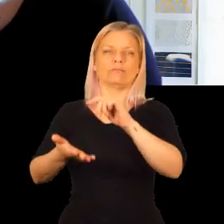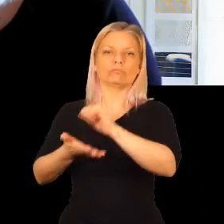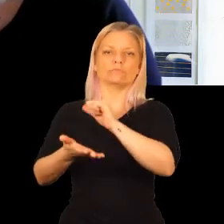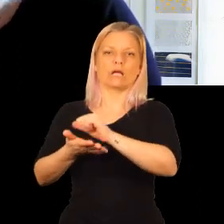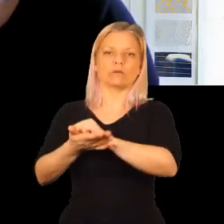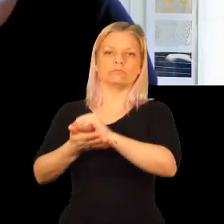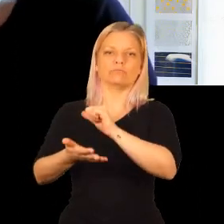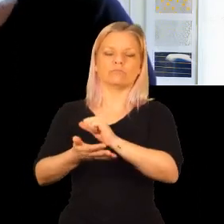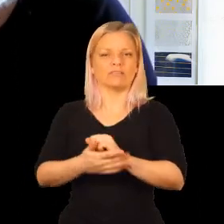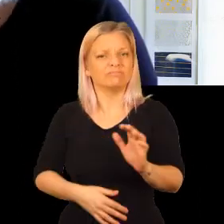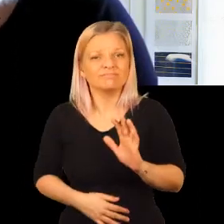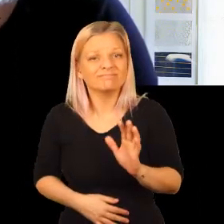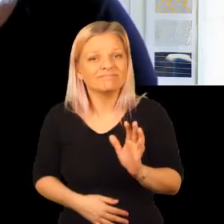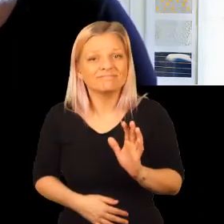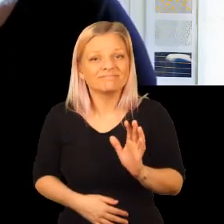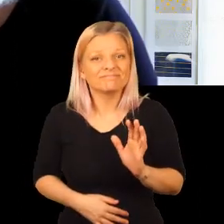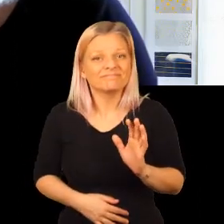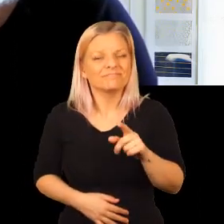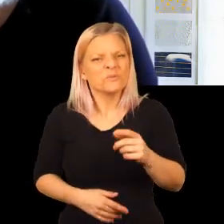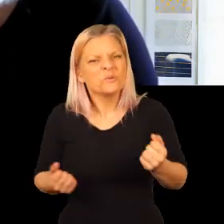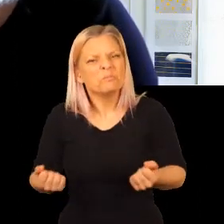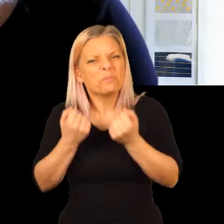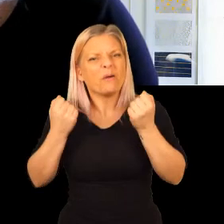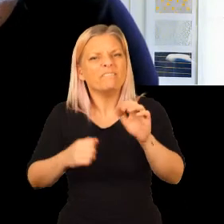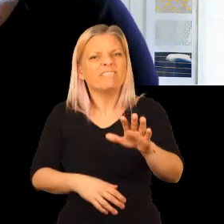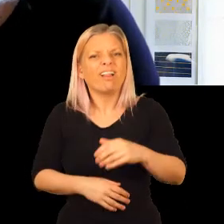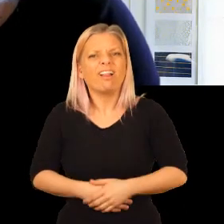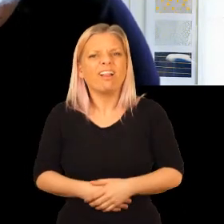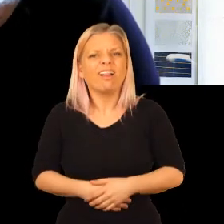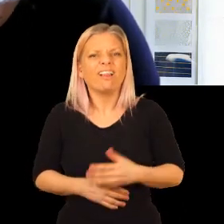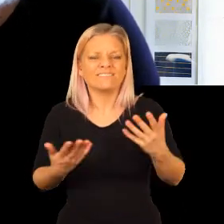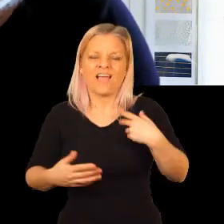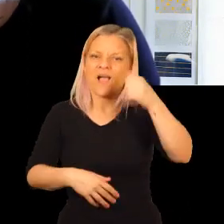or the ceo or something i'm going to get it right all the time that's really powerful